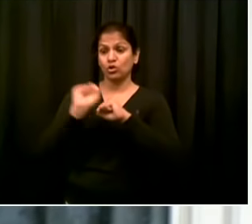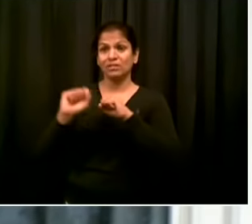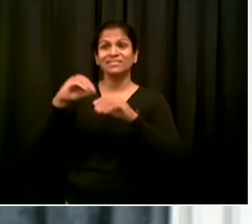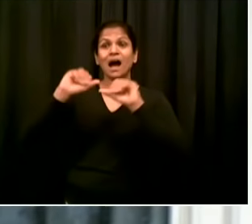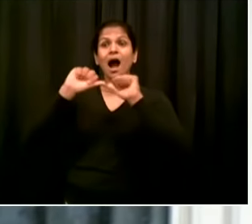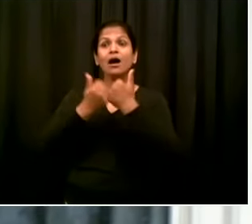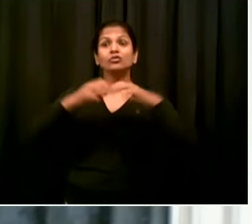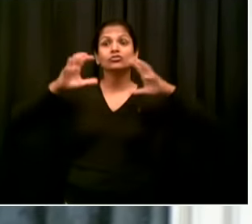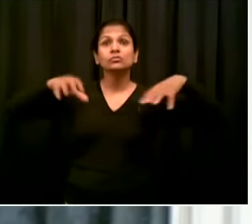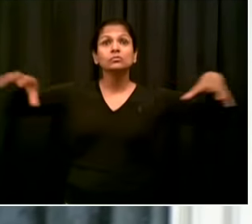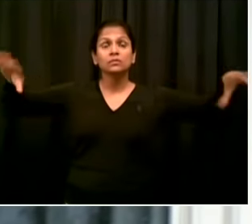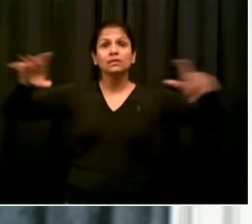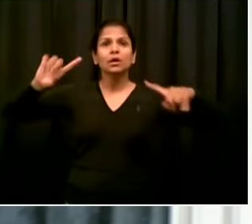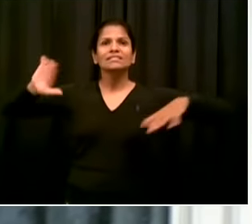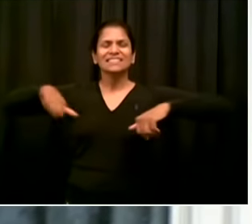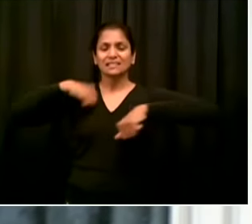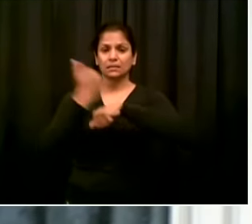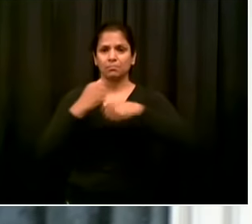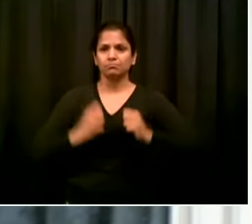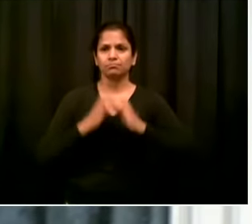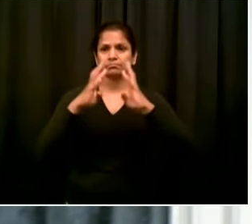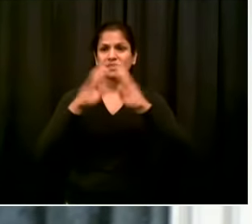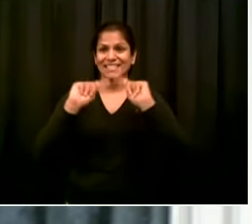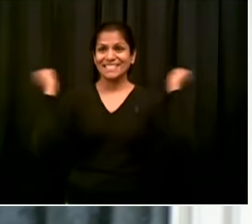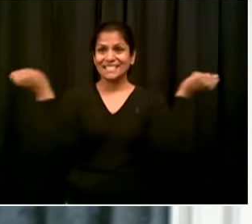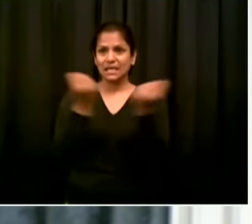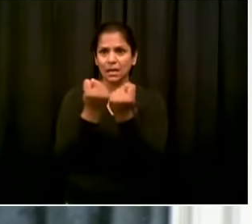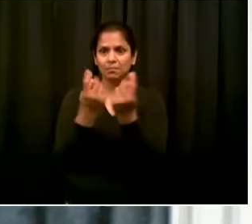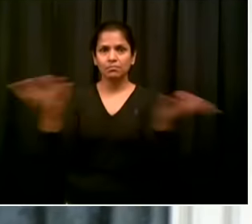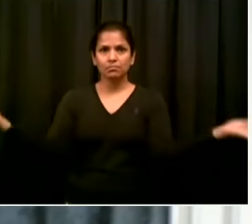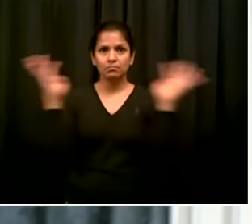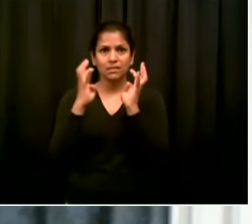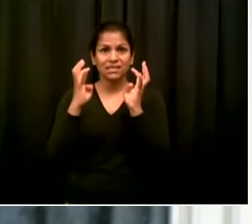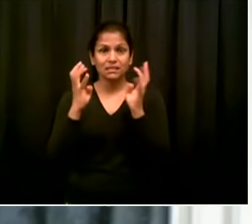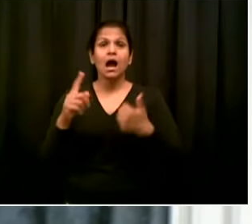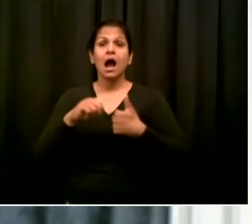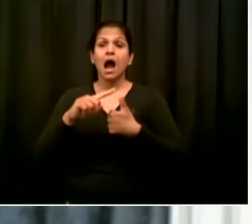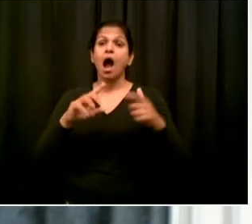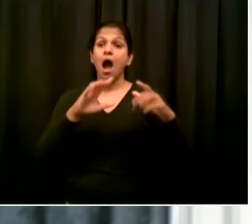MORNI, NGA AS EMRINRDE WE